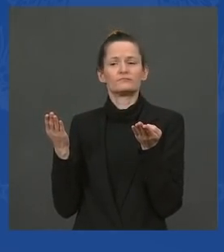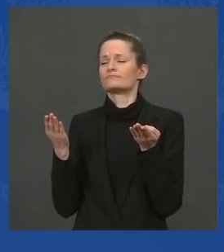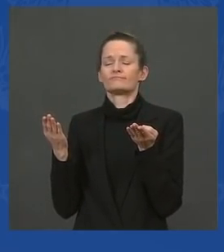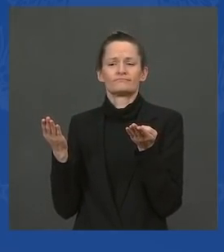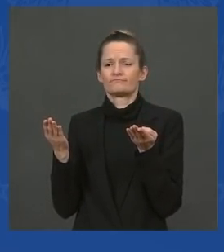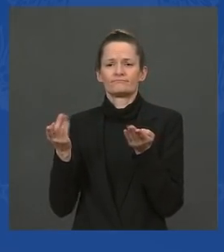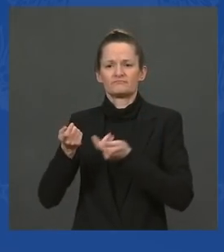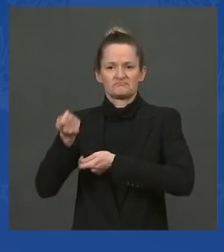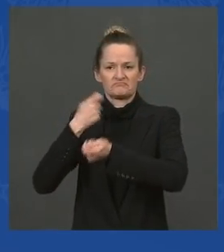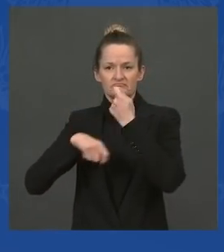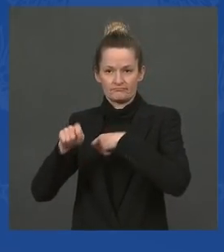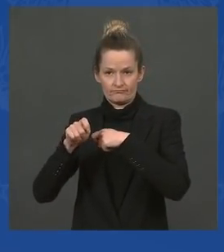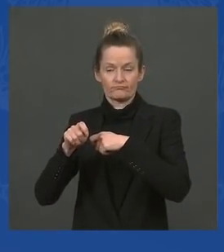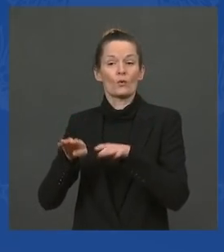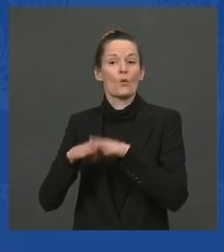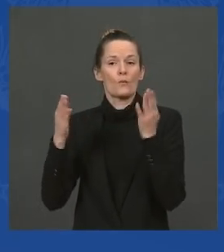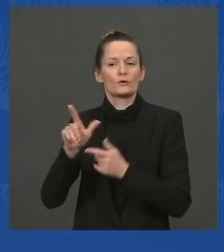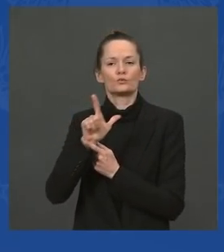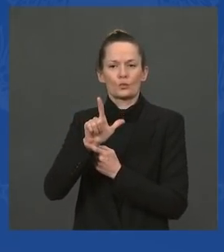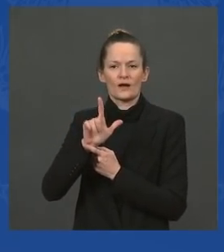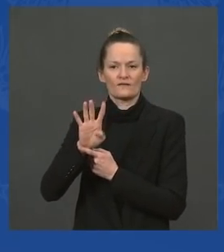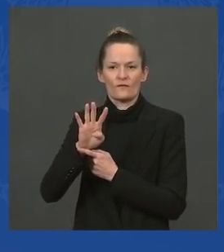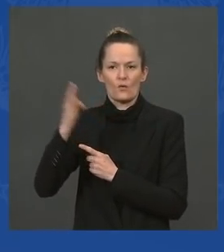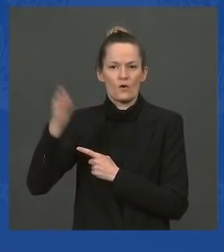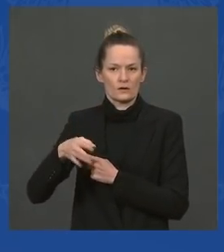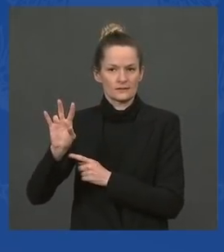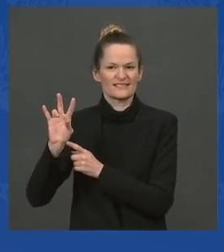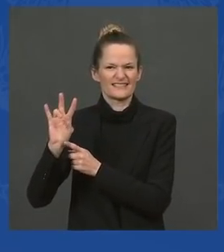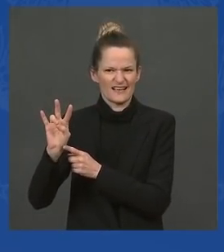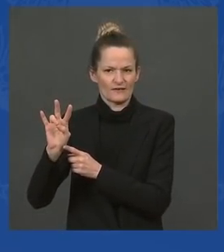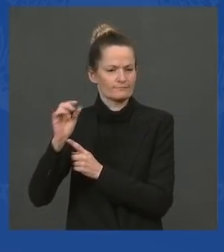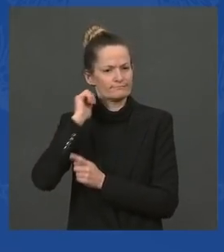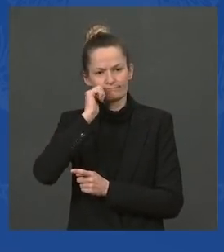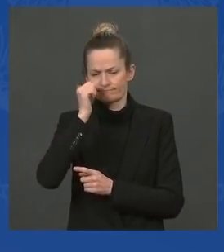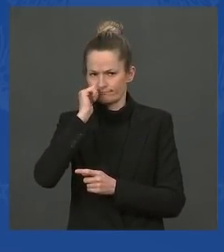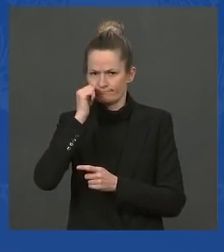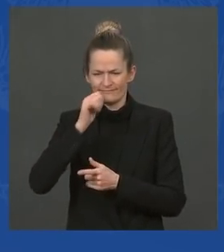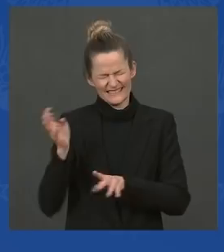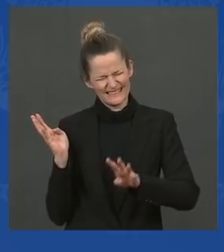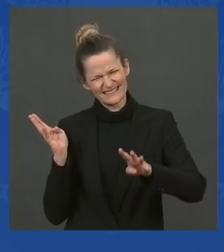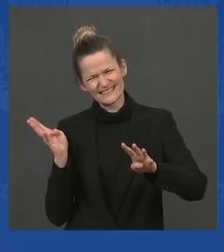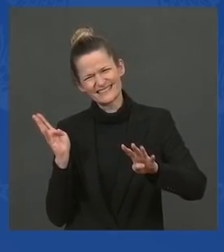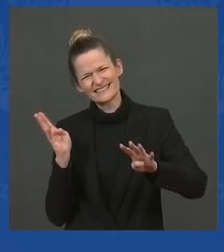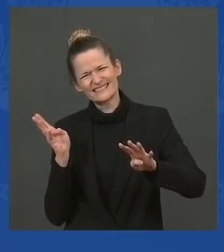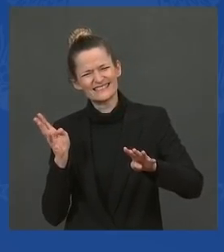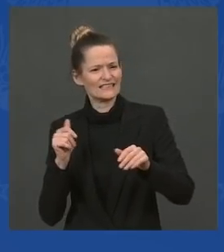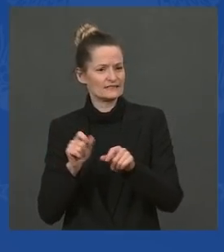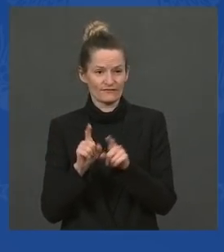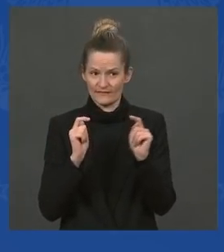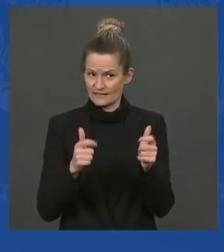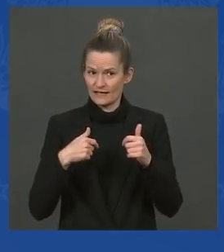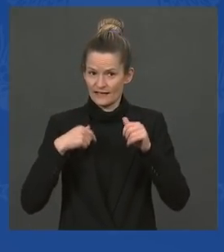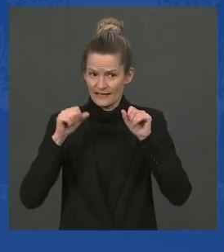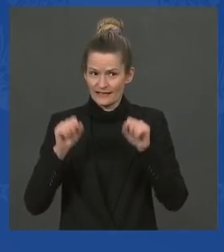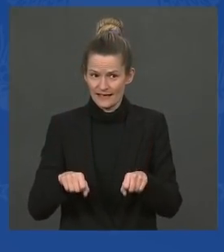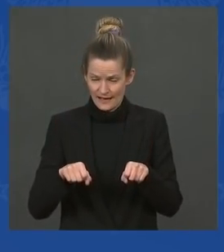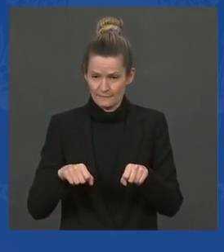including Savannah, Georgia, and on the East Coast -- on the East Coast and -- to help reduce congestion and undo the damage caused by COVID.